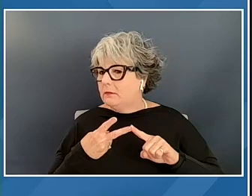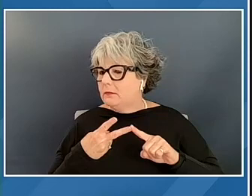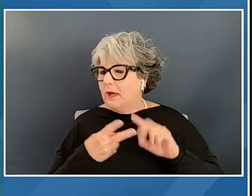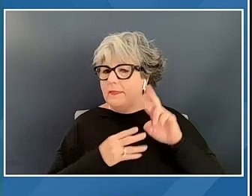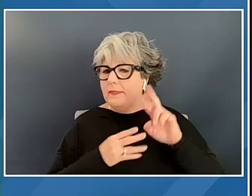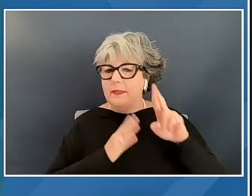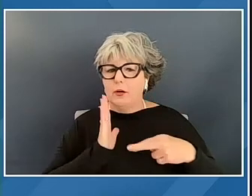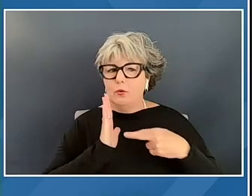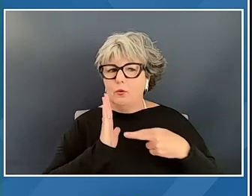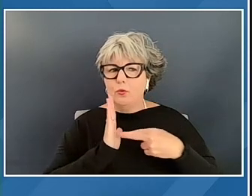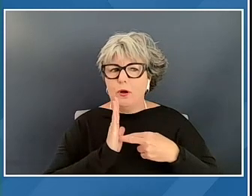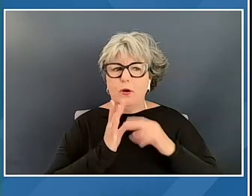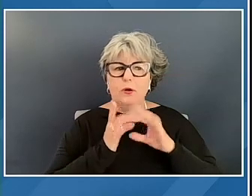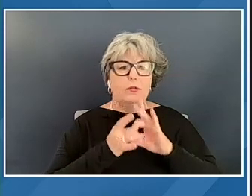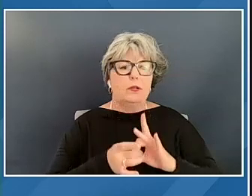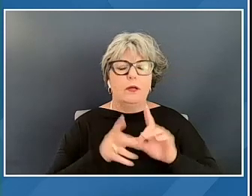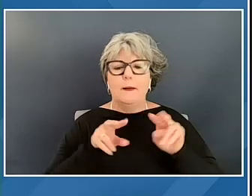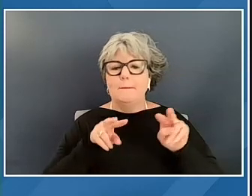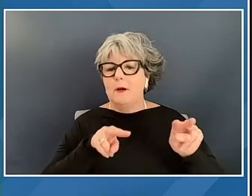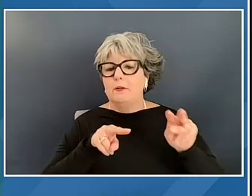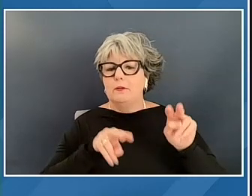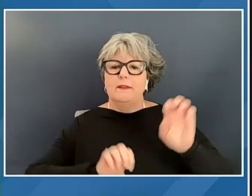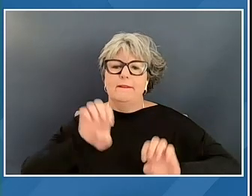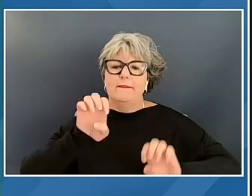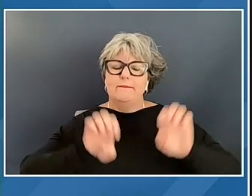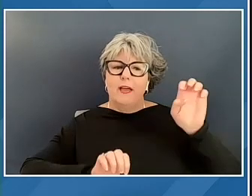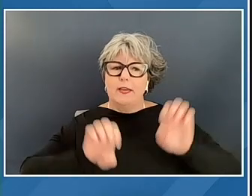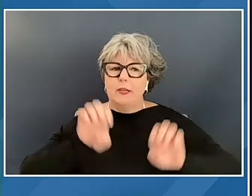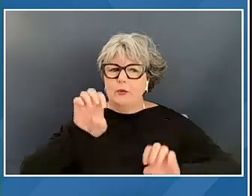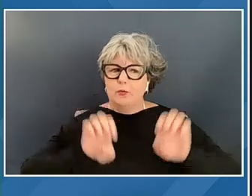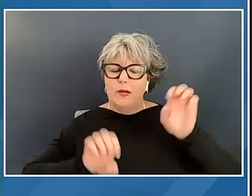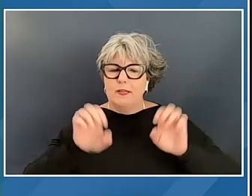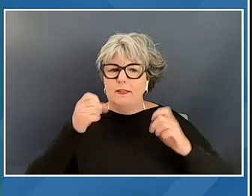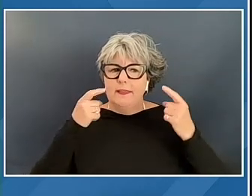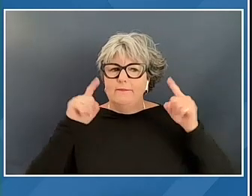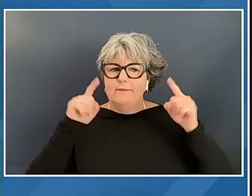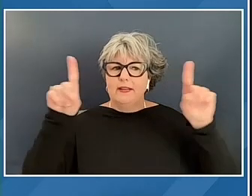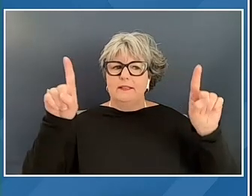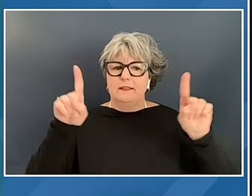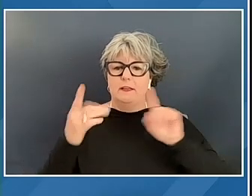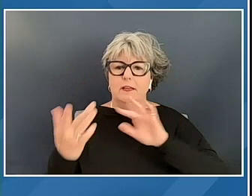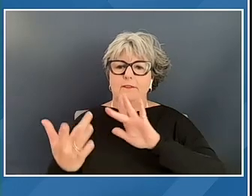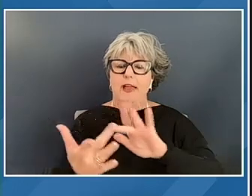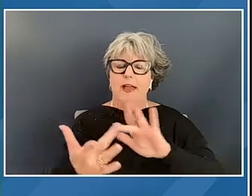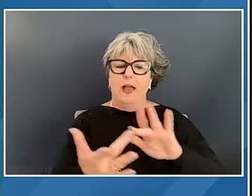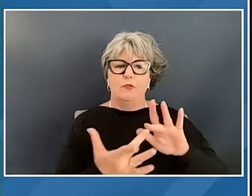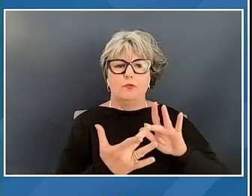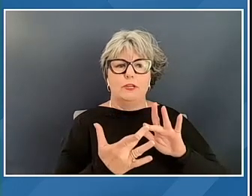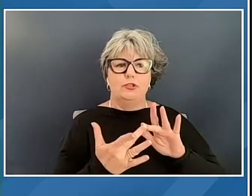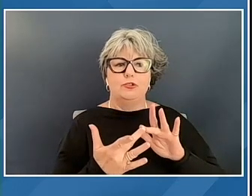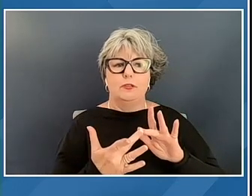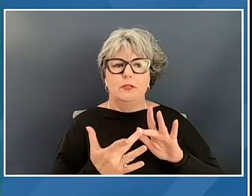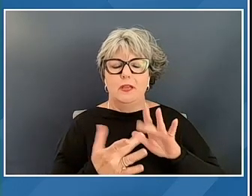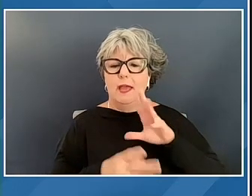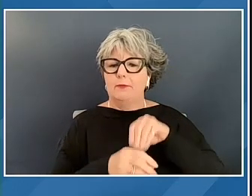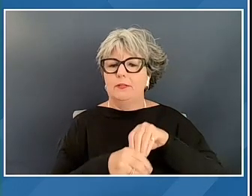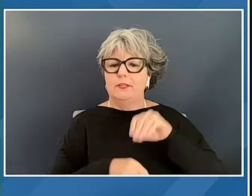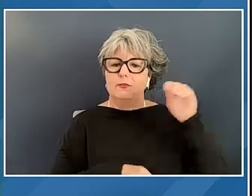monitoring and evaluating the effectiveness of outreach efforts and the participation rate in Income Driven Repayment programs and Forgiveness